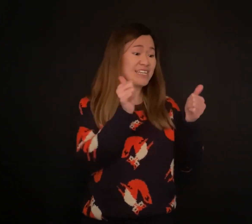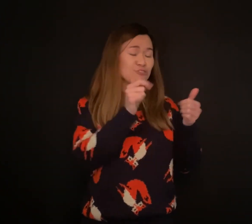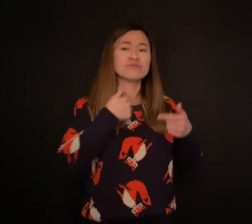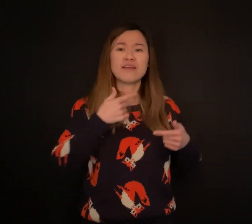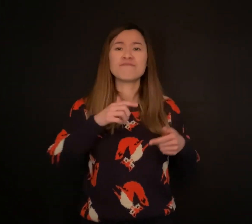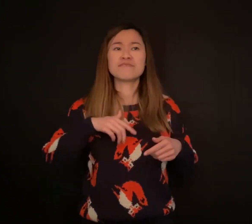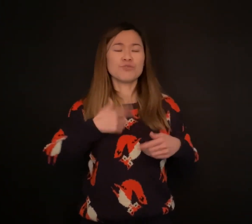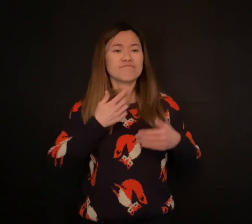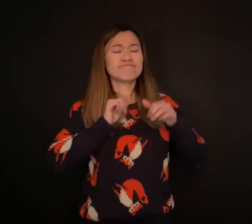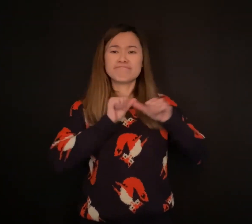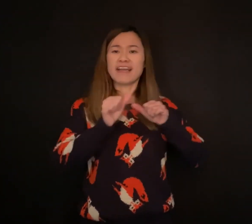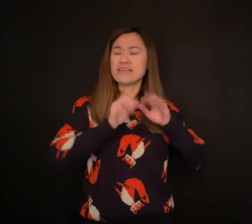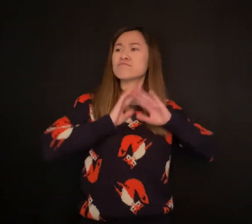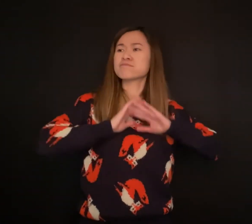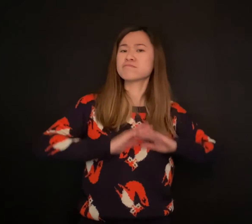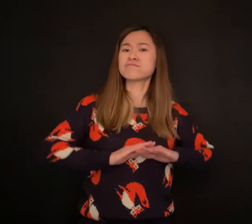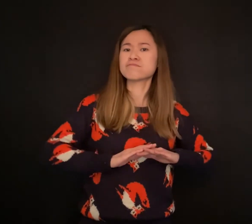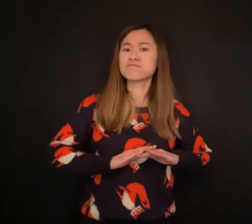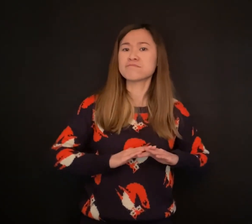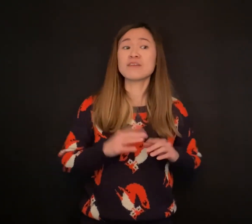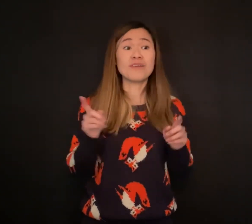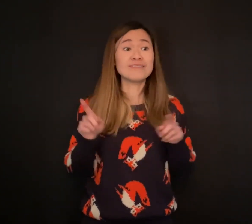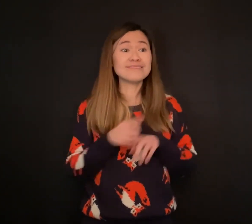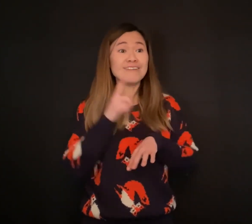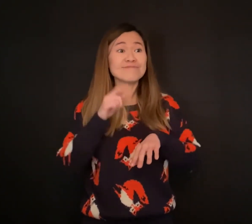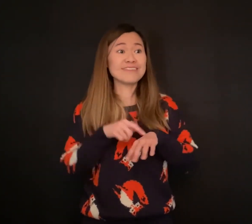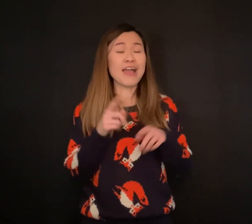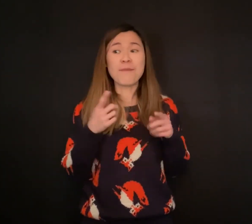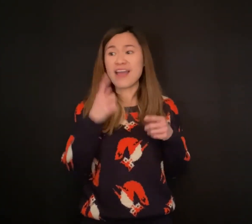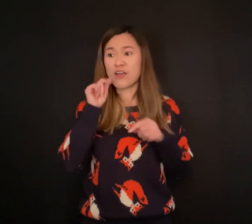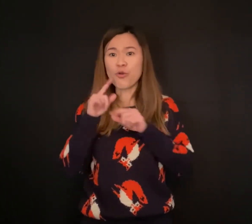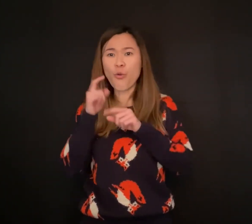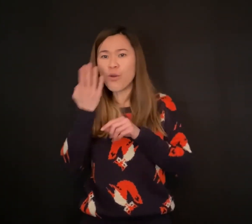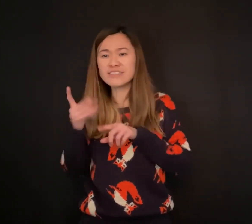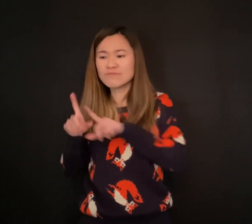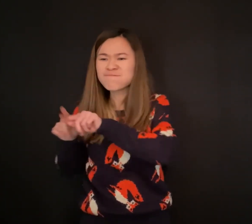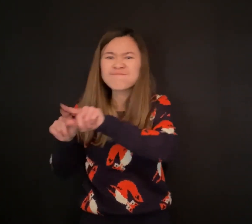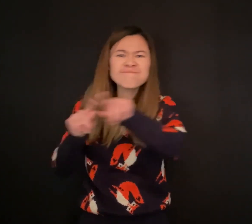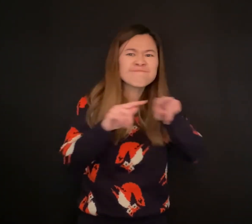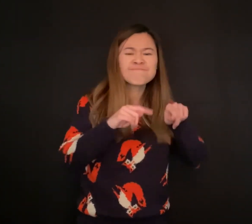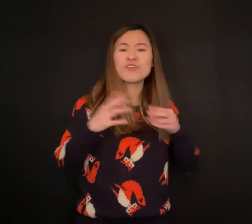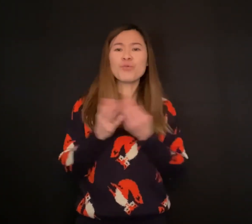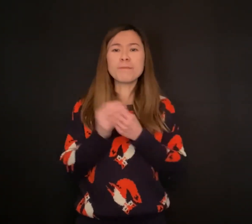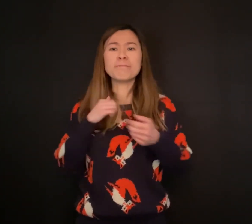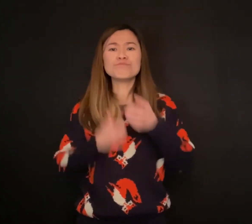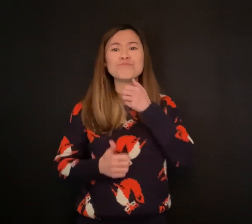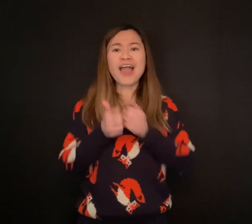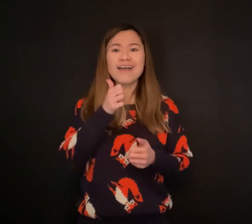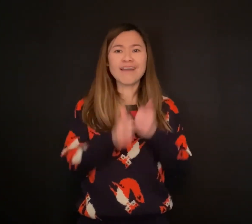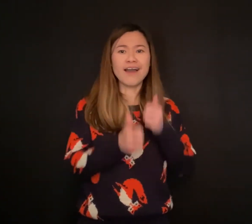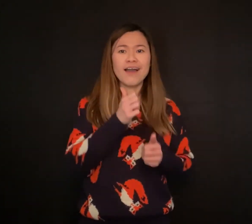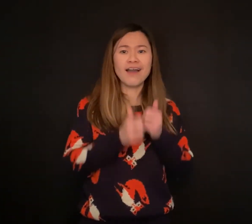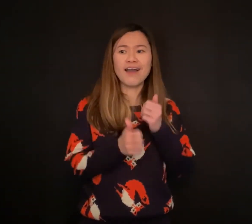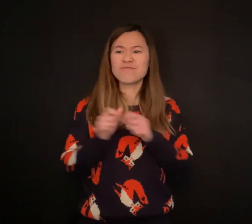Then when I'm finished I feel a sense of relief. I'm always chasing my brother around.